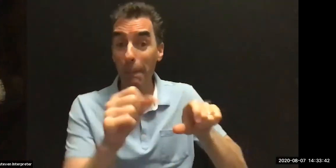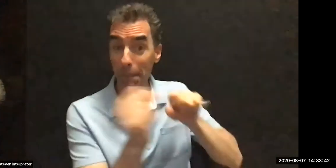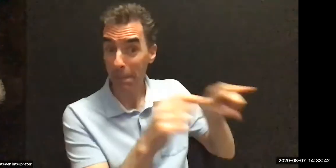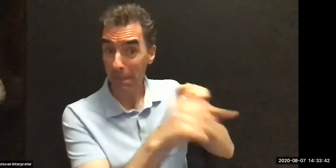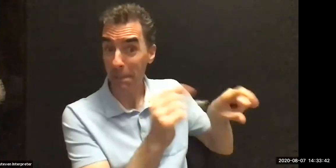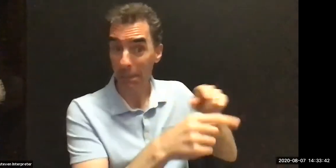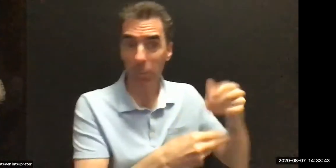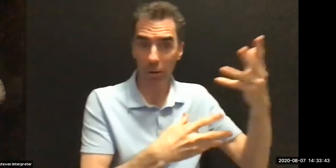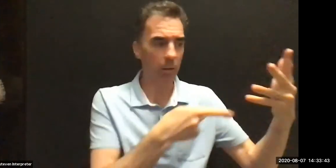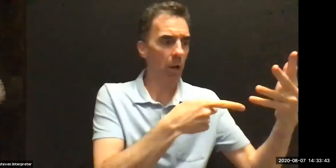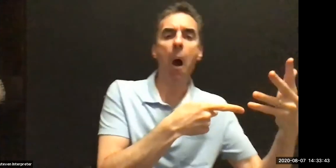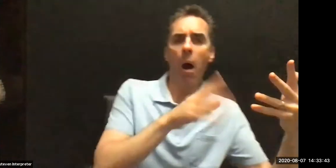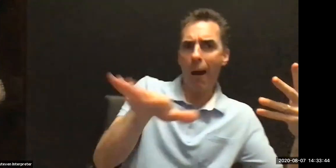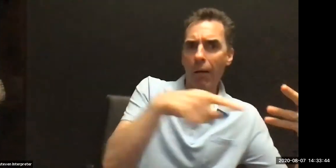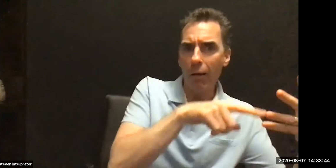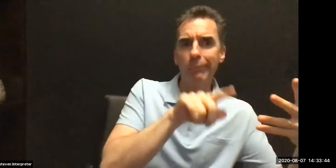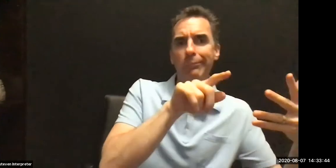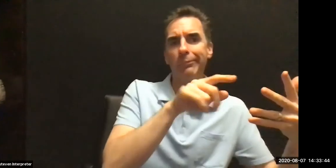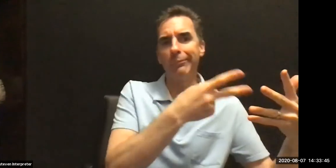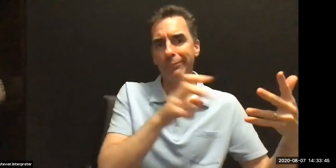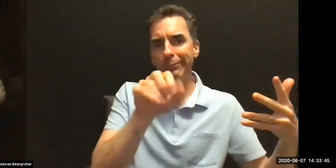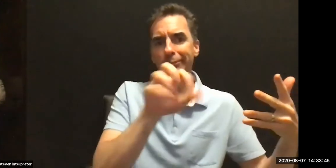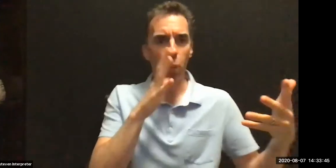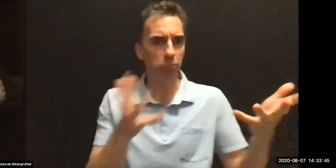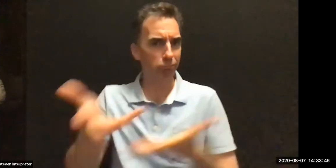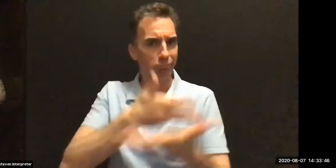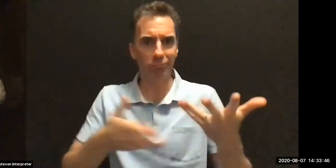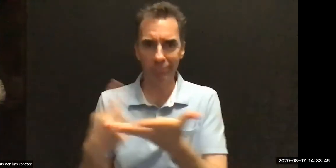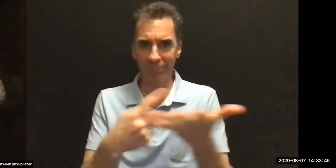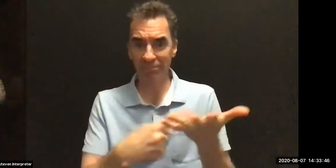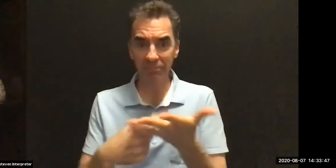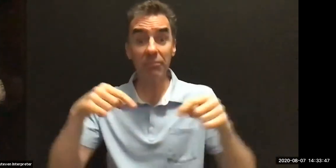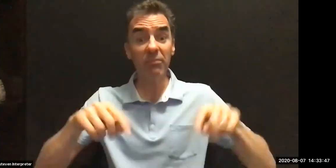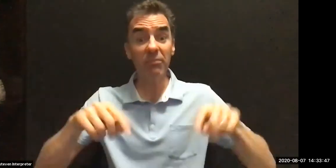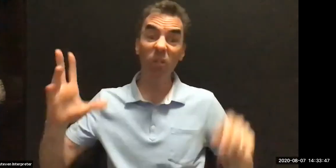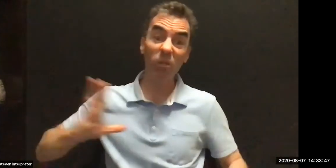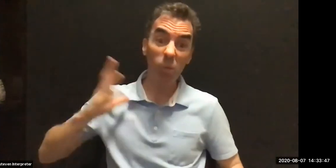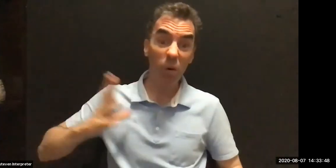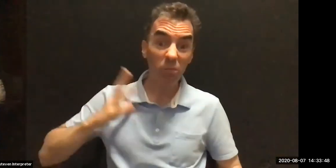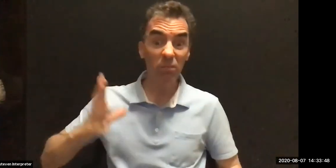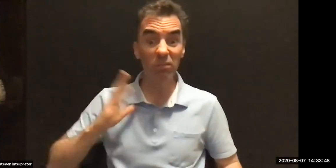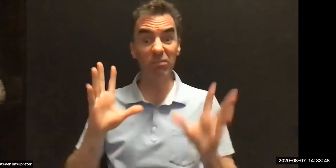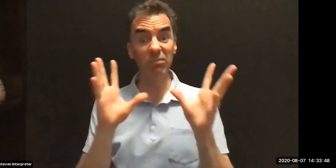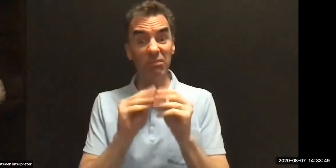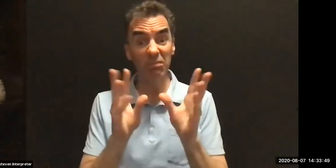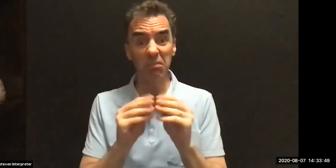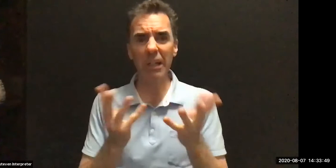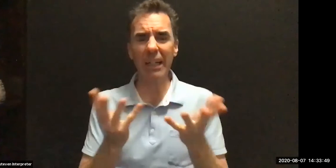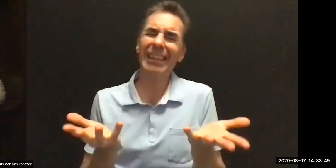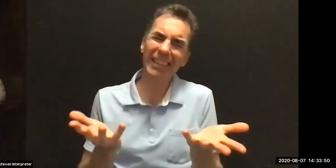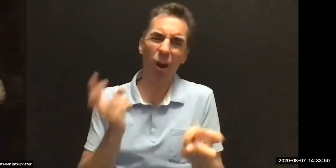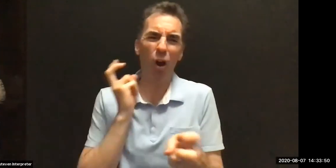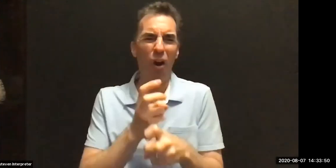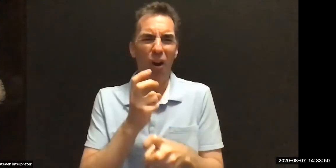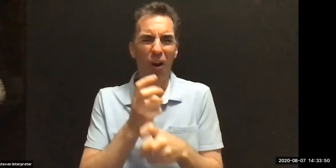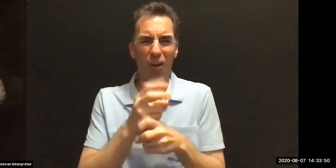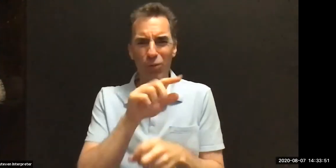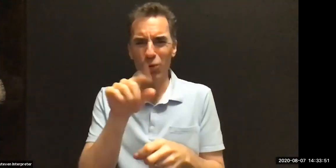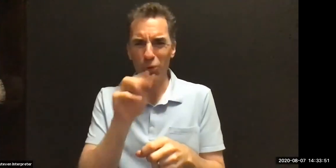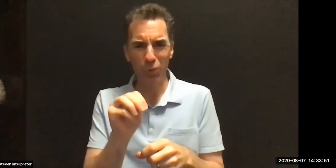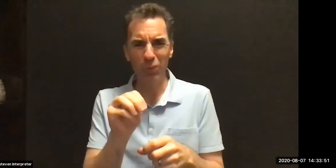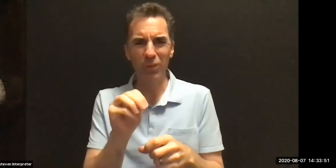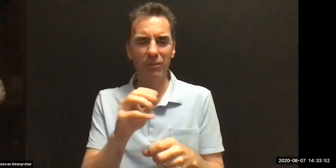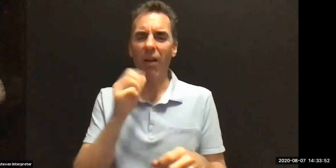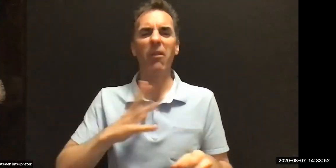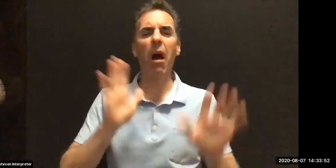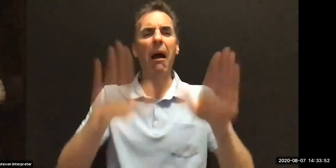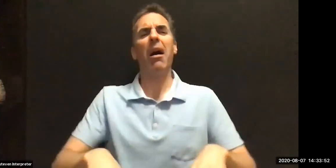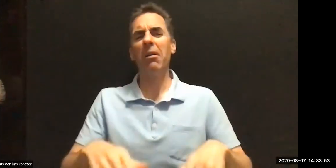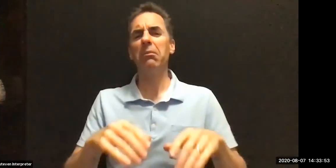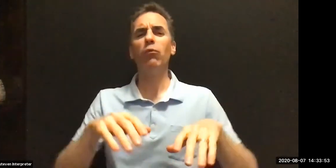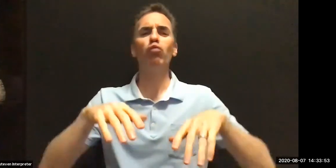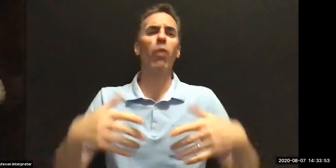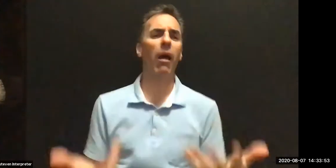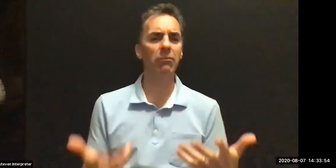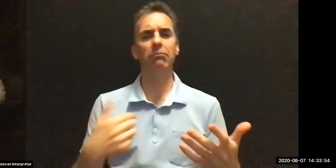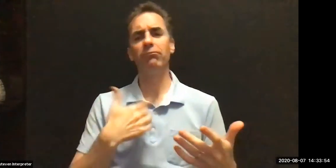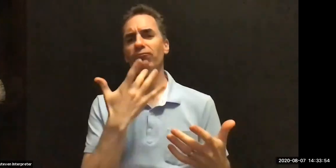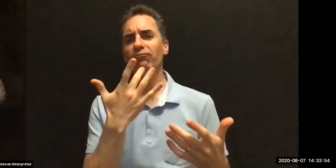Channelle Charest: Or if she's unmuted you that's also fine. This will be not super formal because it feels already difficult to connect over zoom and so I'd rather just kind of be a little bit more open forum than normal.